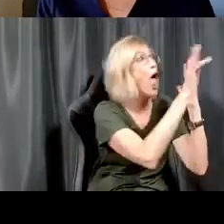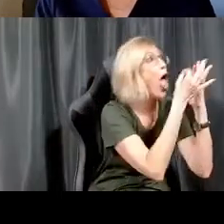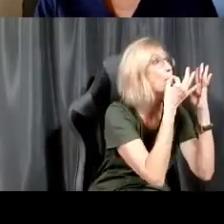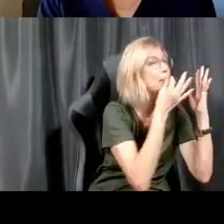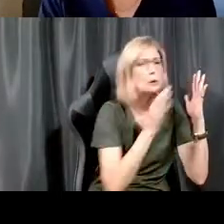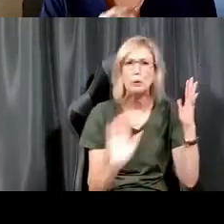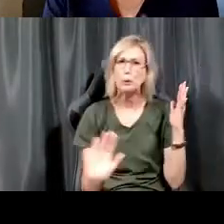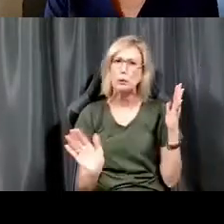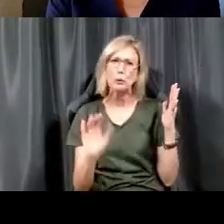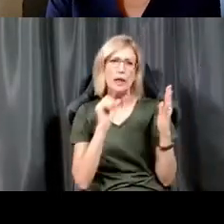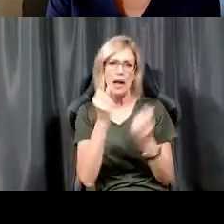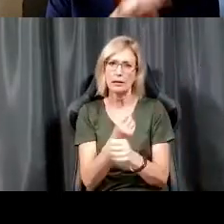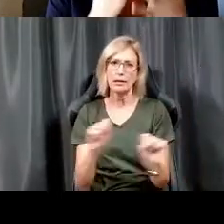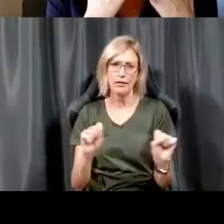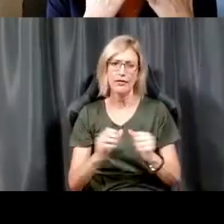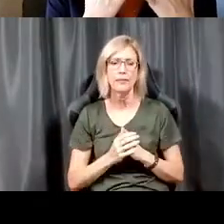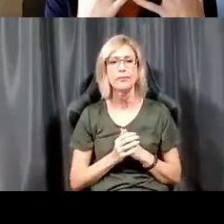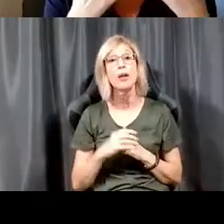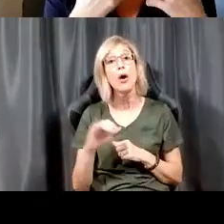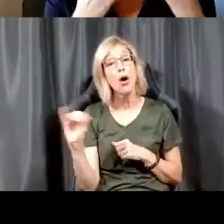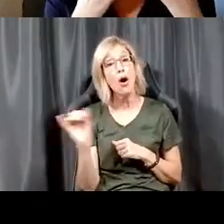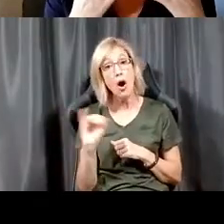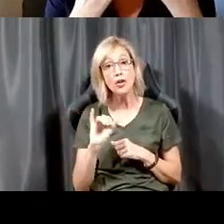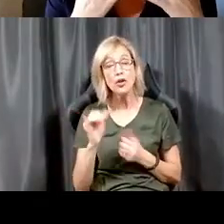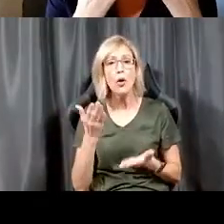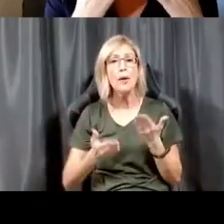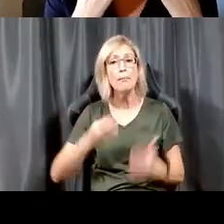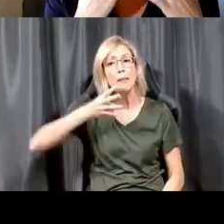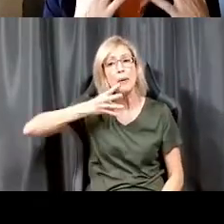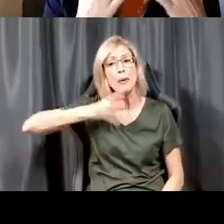. Also see kids that may salivator drool excessively.